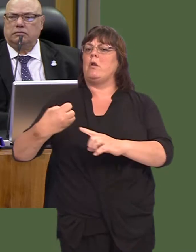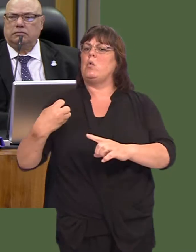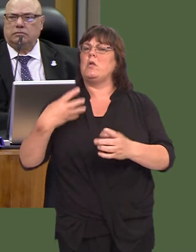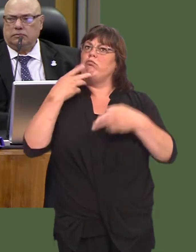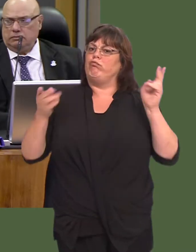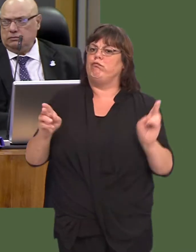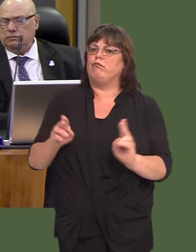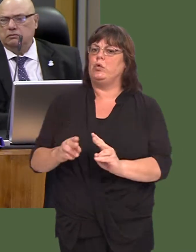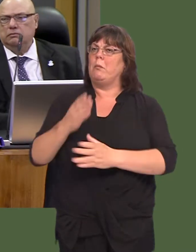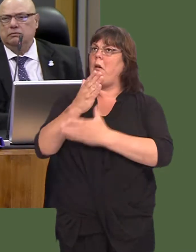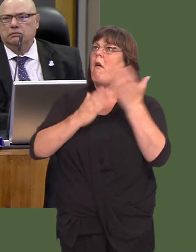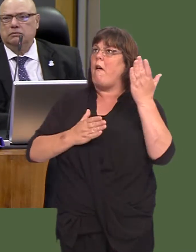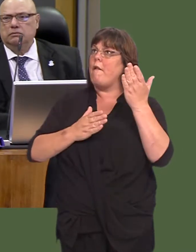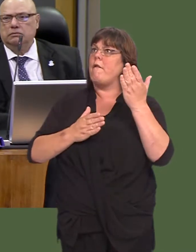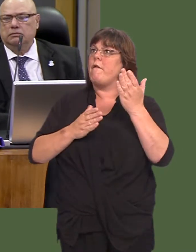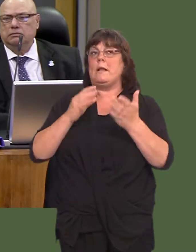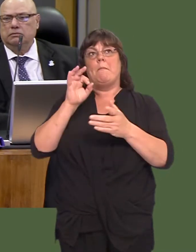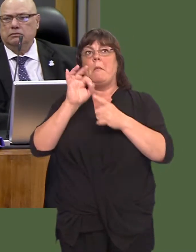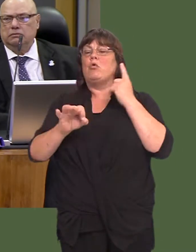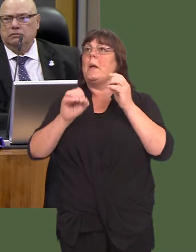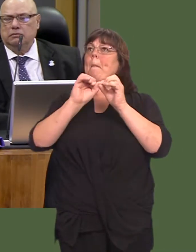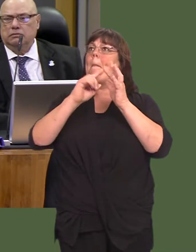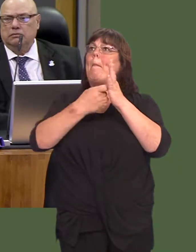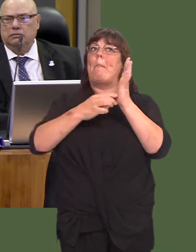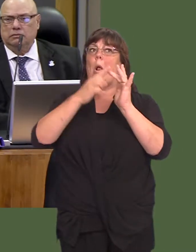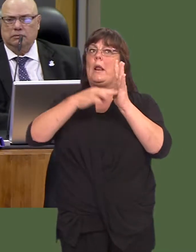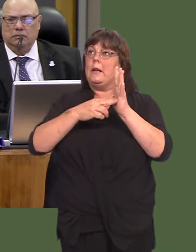by more than 50 per cent in Berlin, for instance.